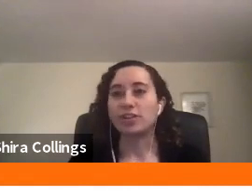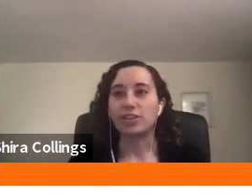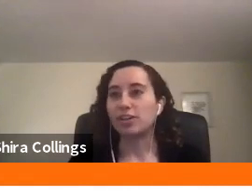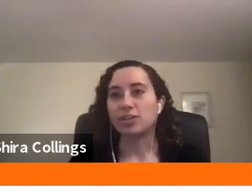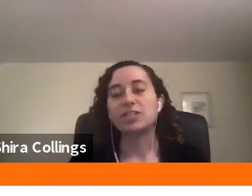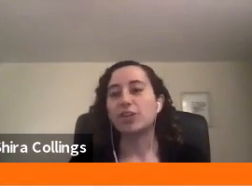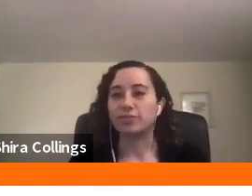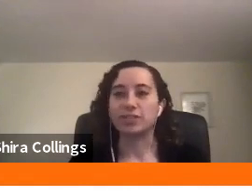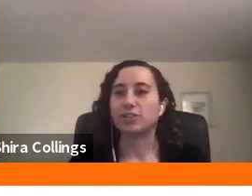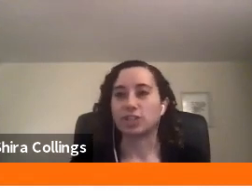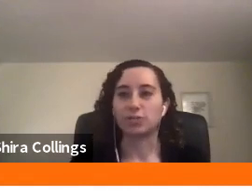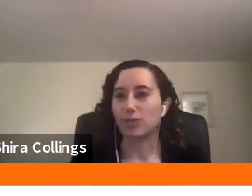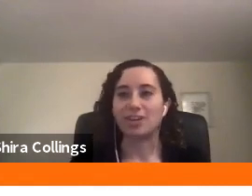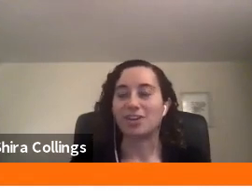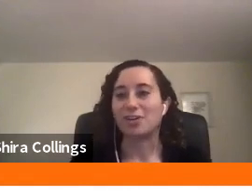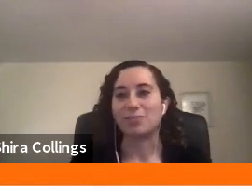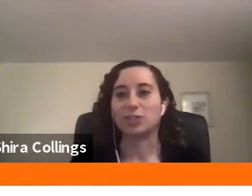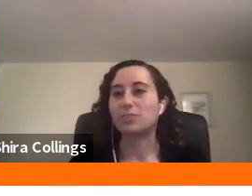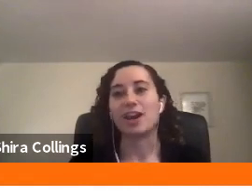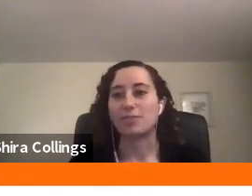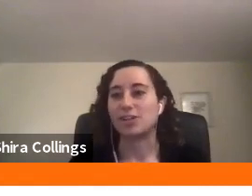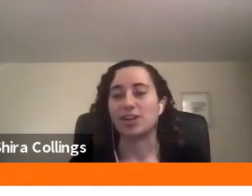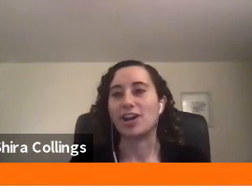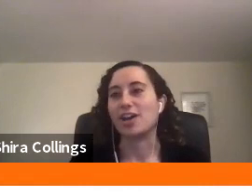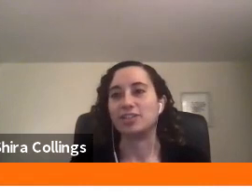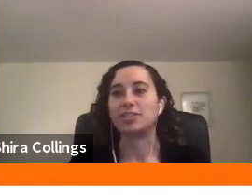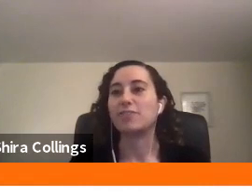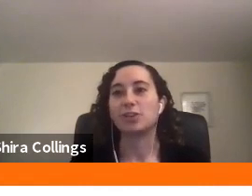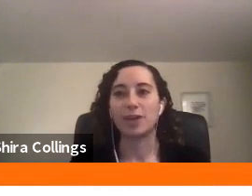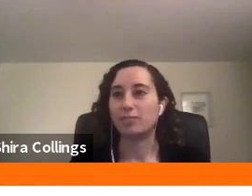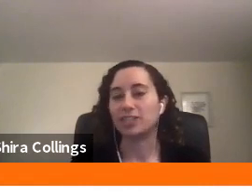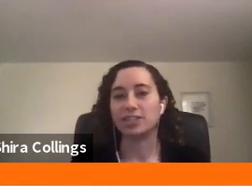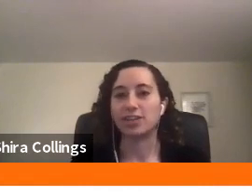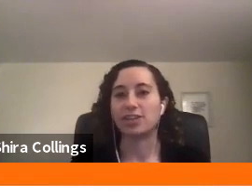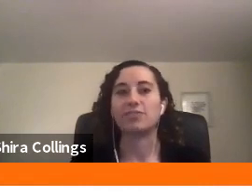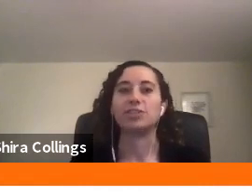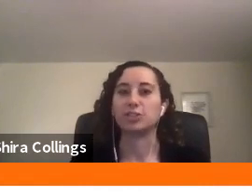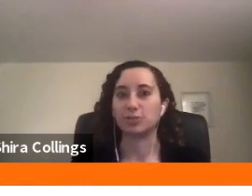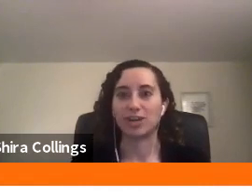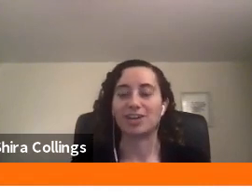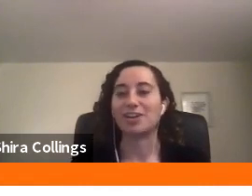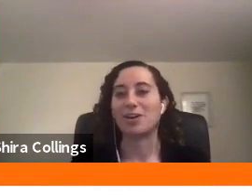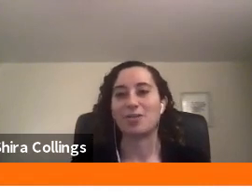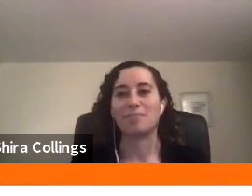mental healthcare. That often mental health diagnose sees are overlooked and people in larger bodies are just